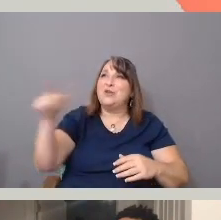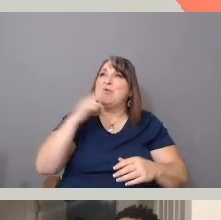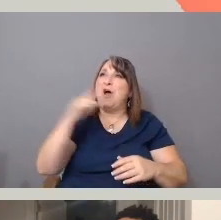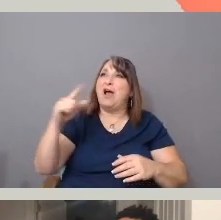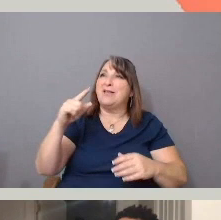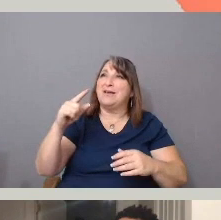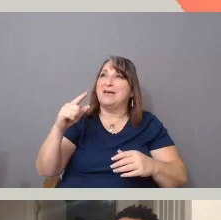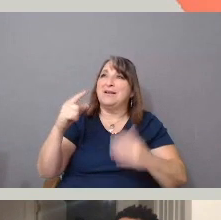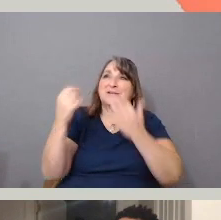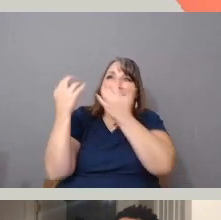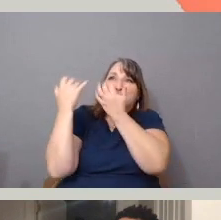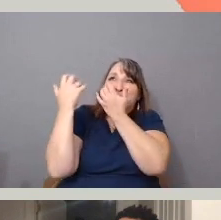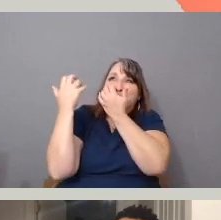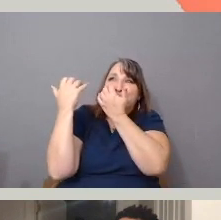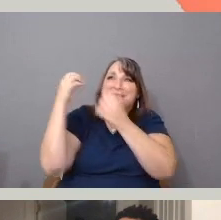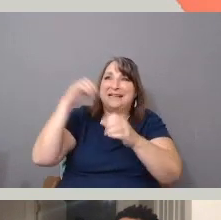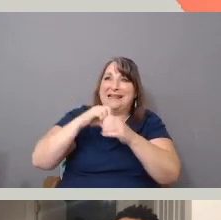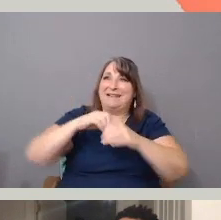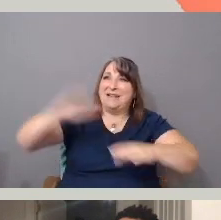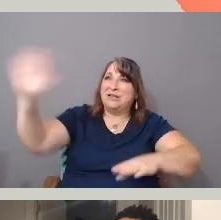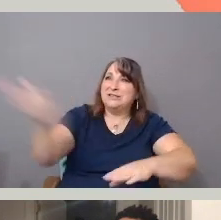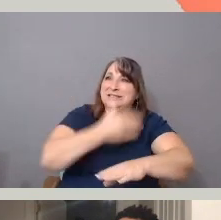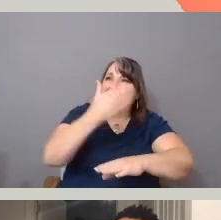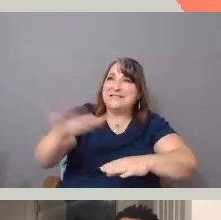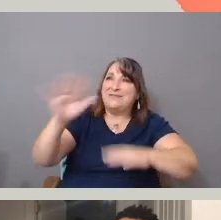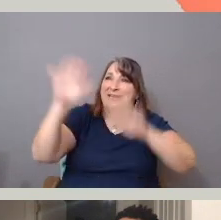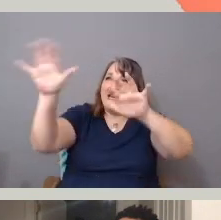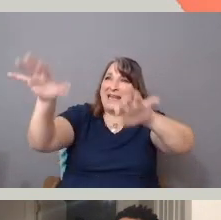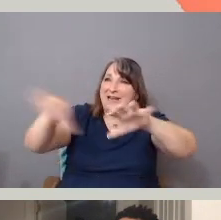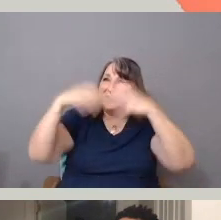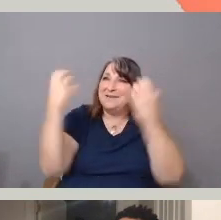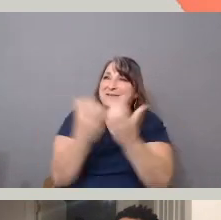But I think that--